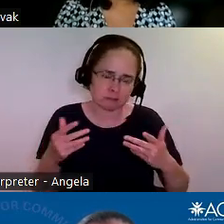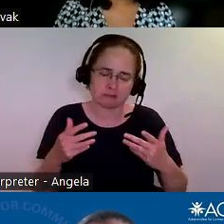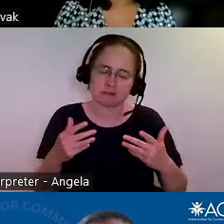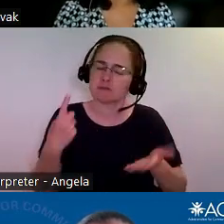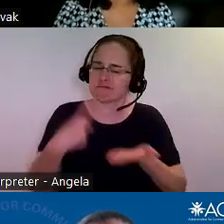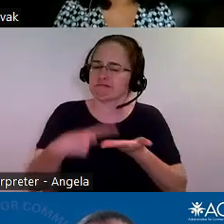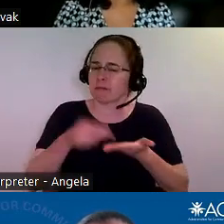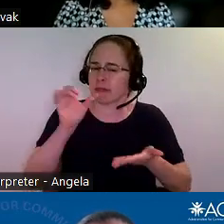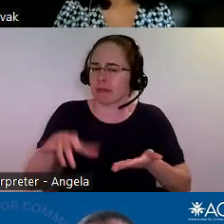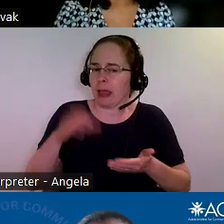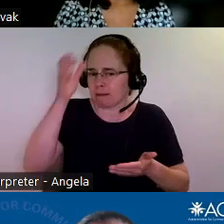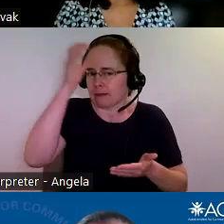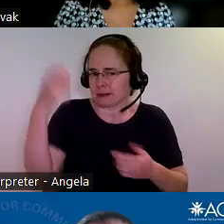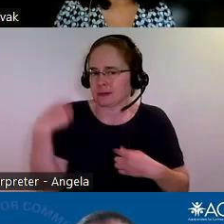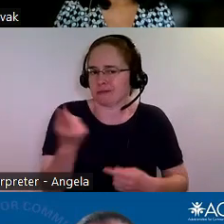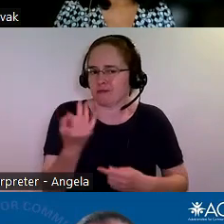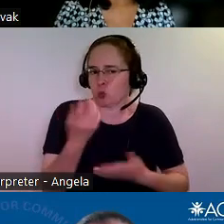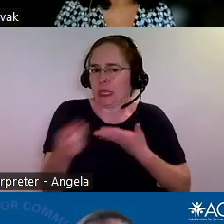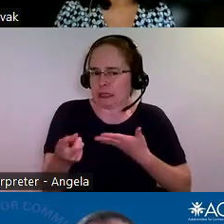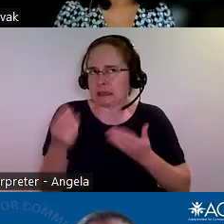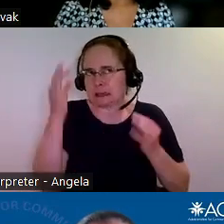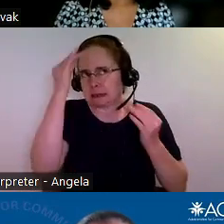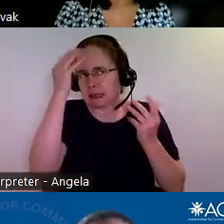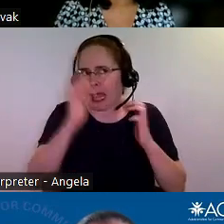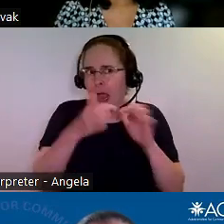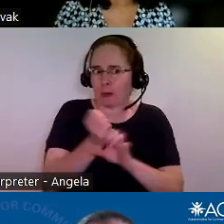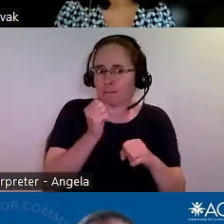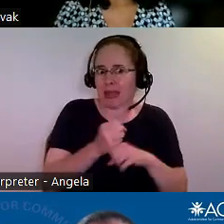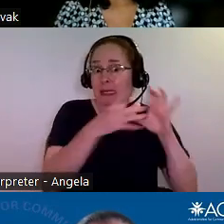about in the past few weeks, thinking about how to make those connections.